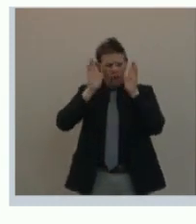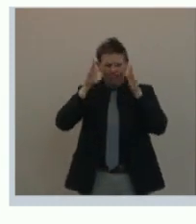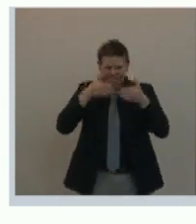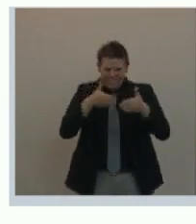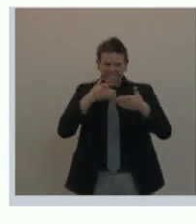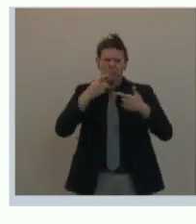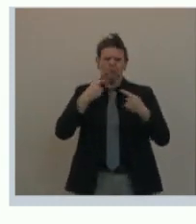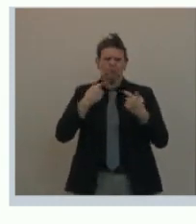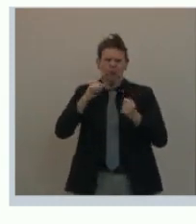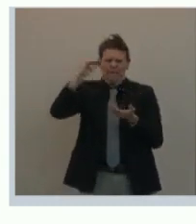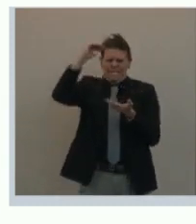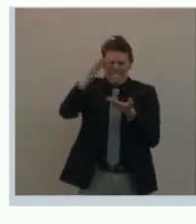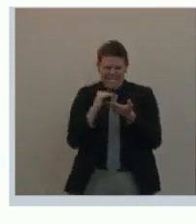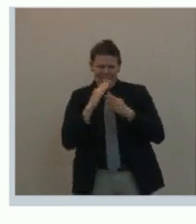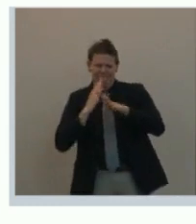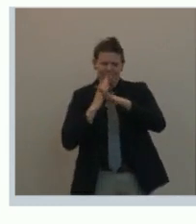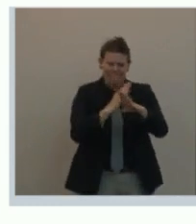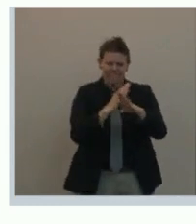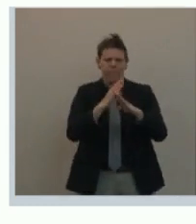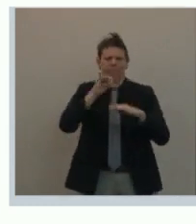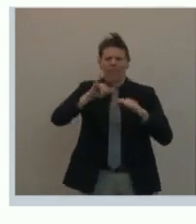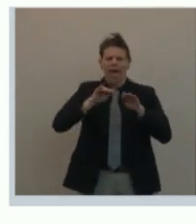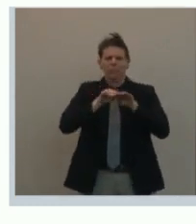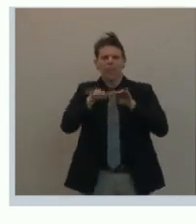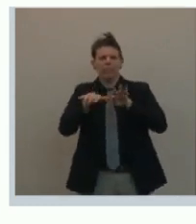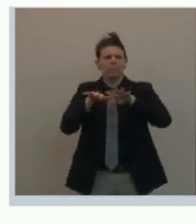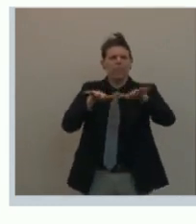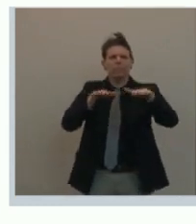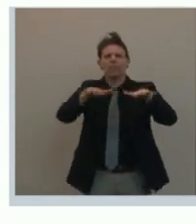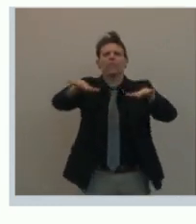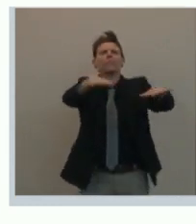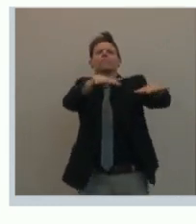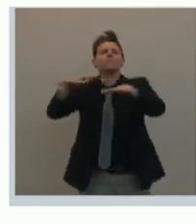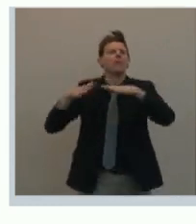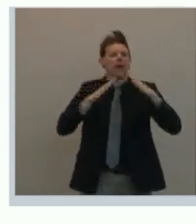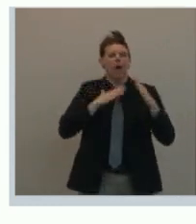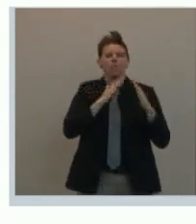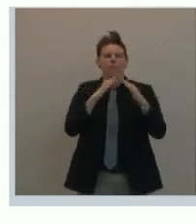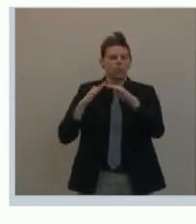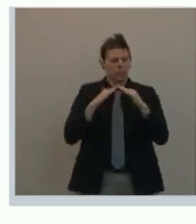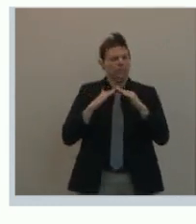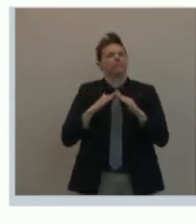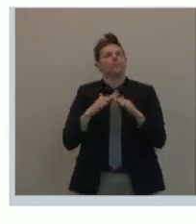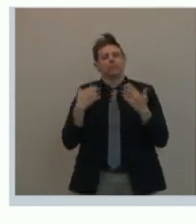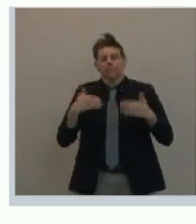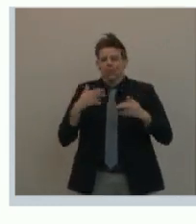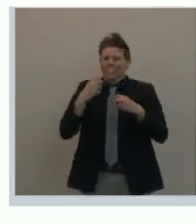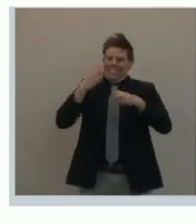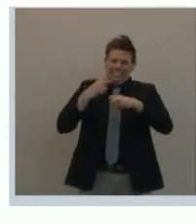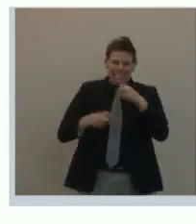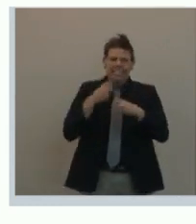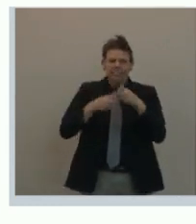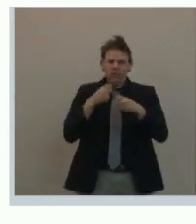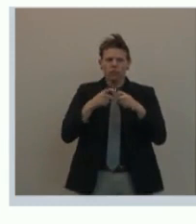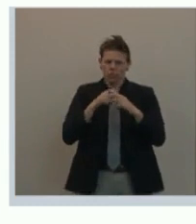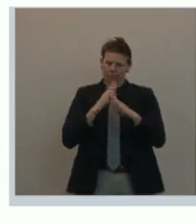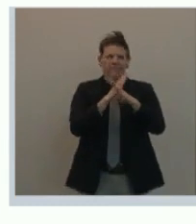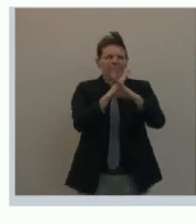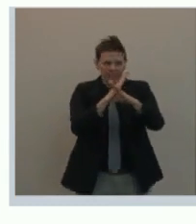AND WE WORKED TO REALLY DO EVERYTHING WE COULD TO MINIMIZE THAT POTENTIAL AND TO MITIGATE.